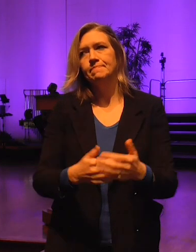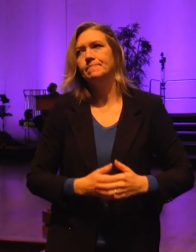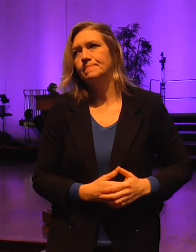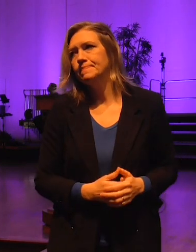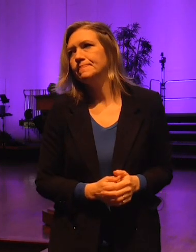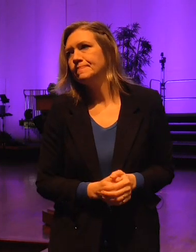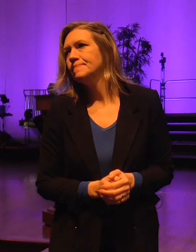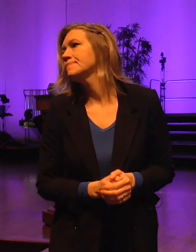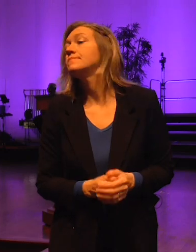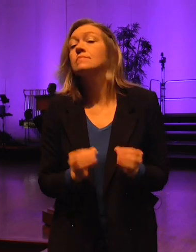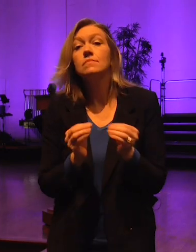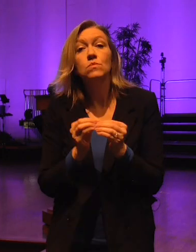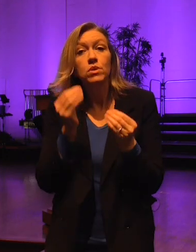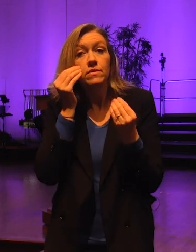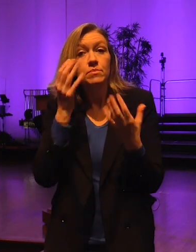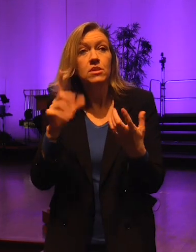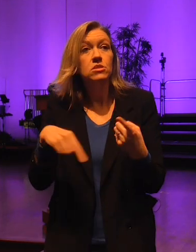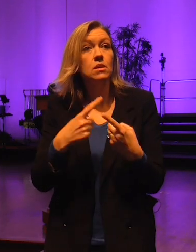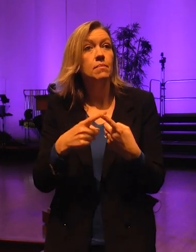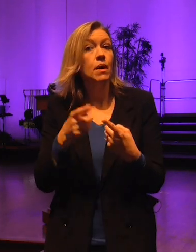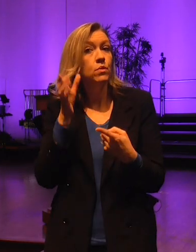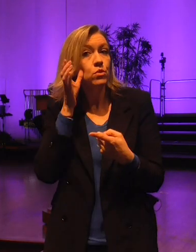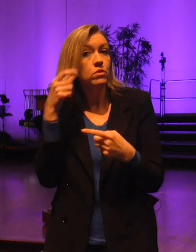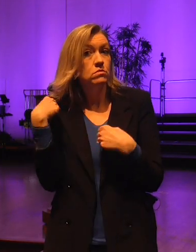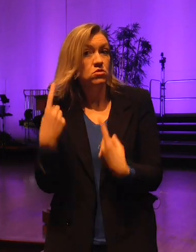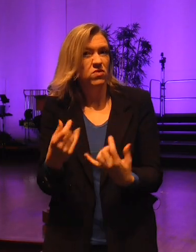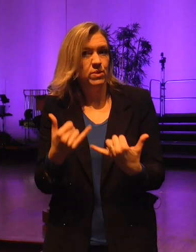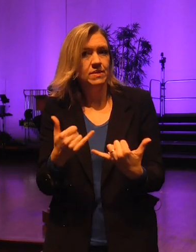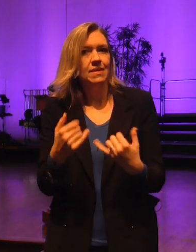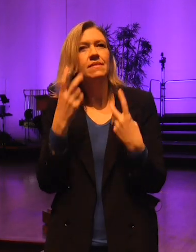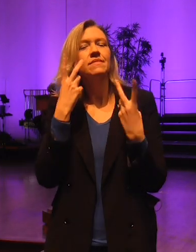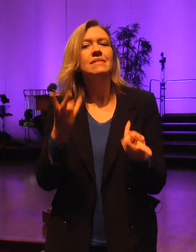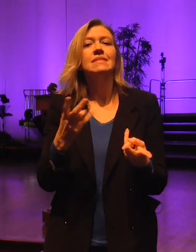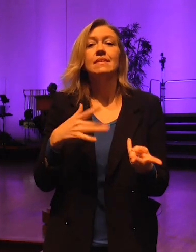more information about anything you've heard today visit the Event Center or connect with